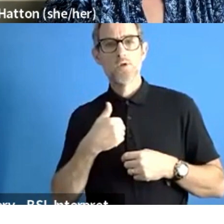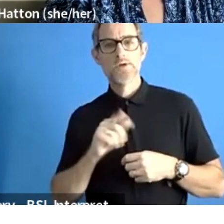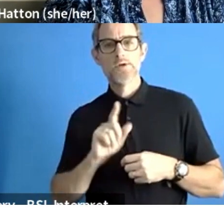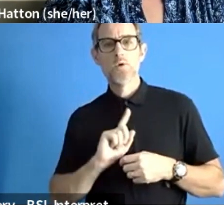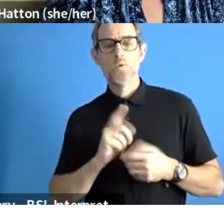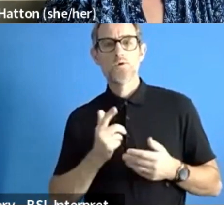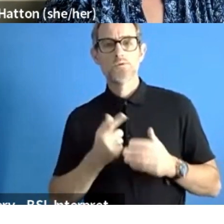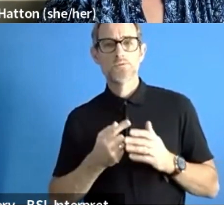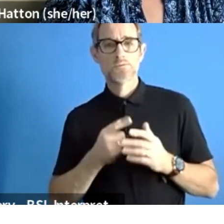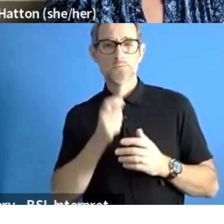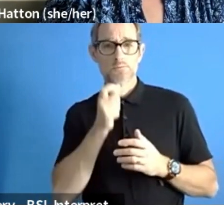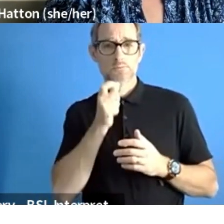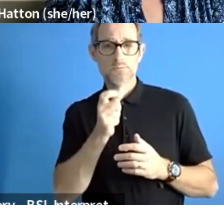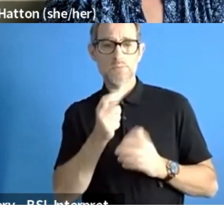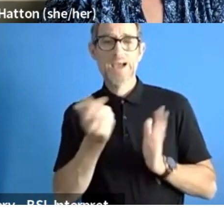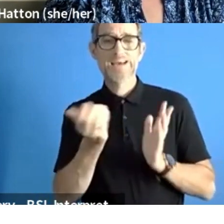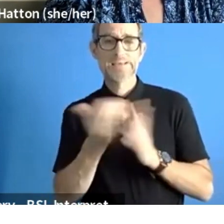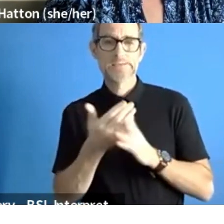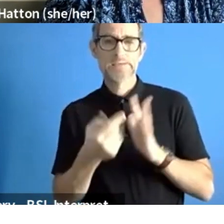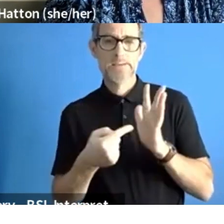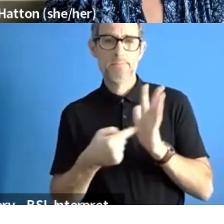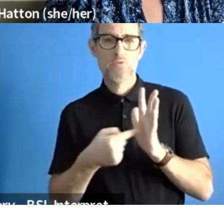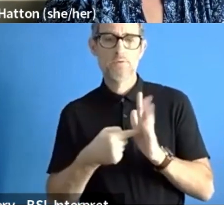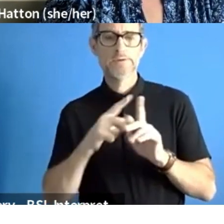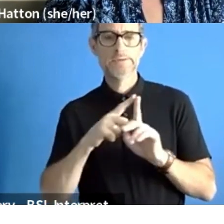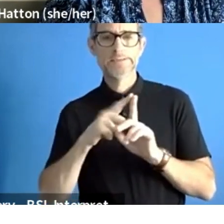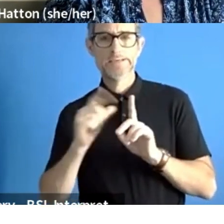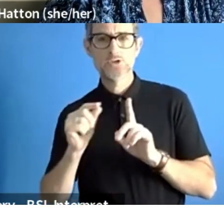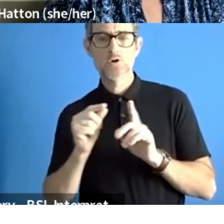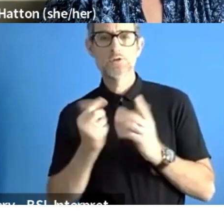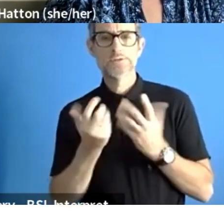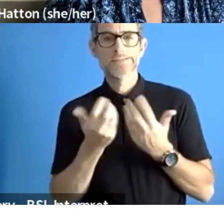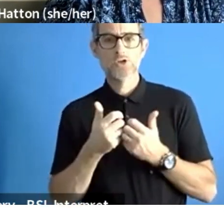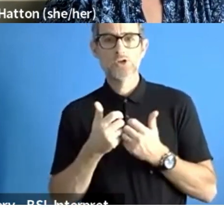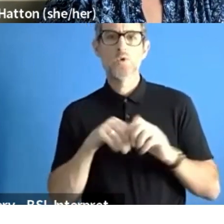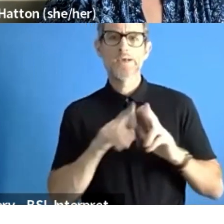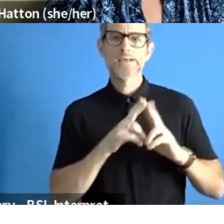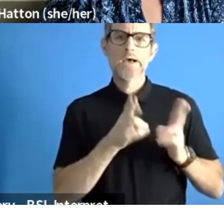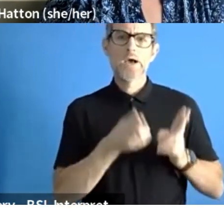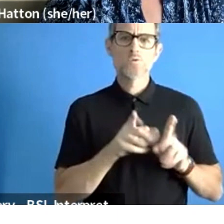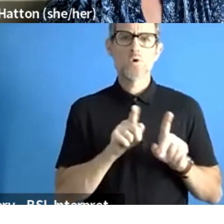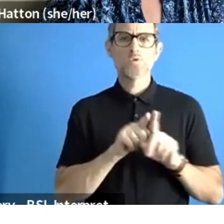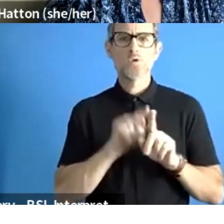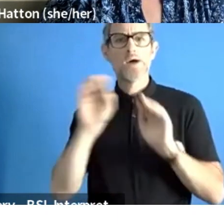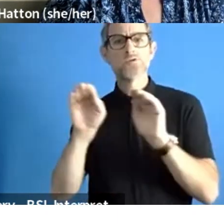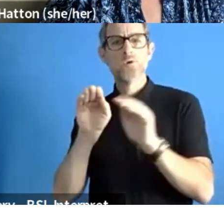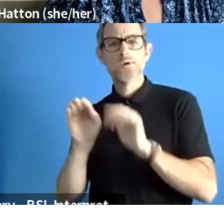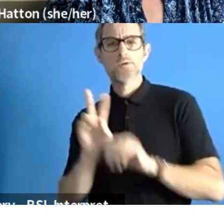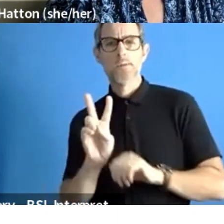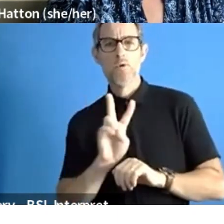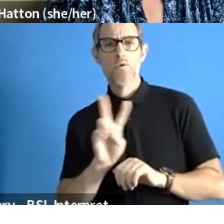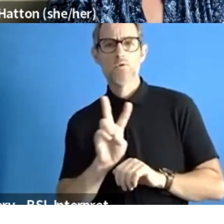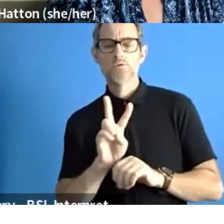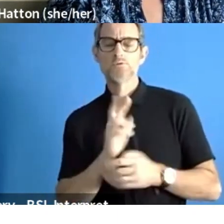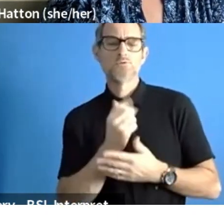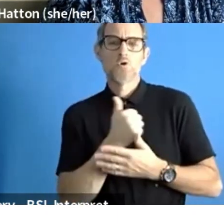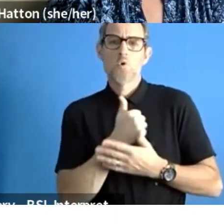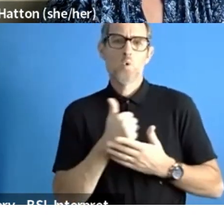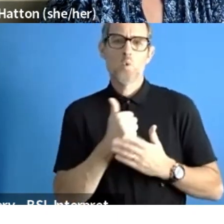accessibility is in terms of digital and technology both internally and externally. It's not just about customer facing although that's